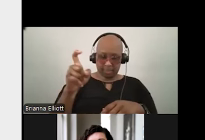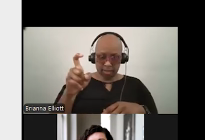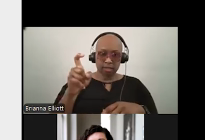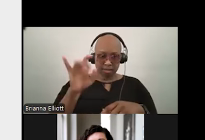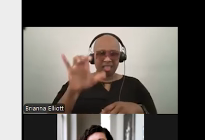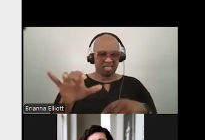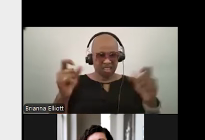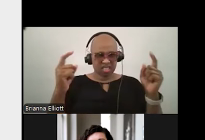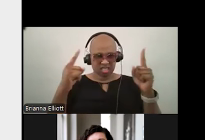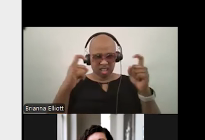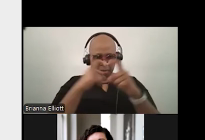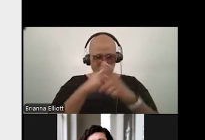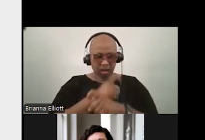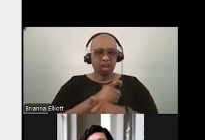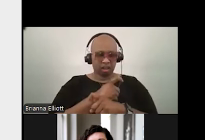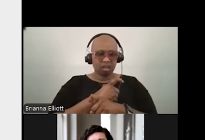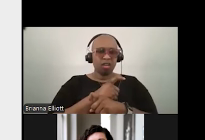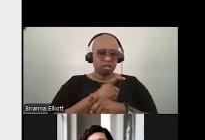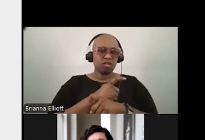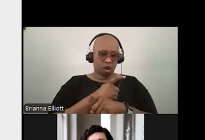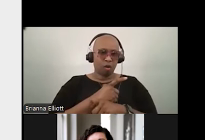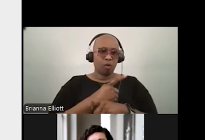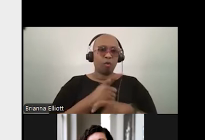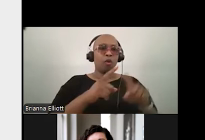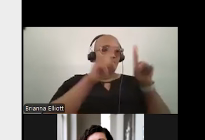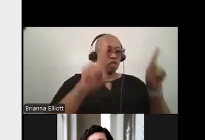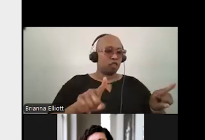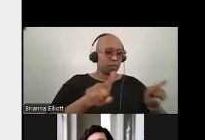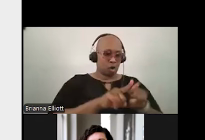showing enrollment rising from 2020 to 2025? Maybe we don't need to see each individual